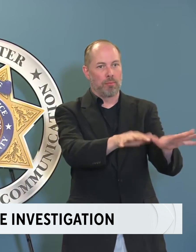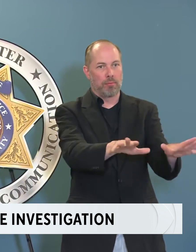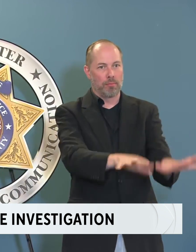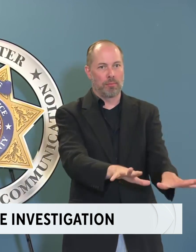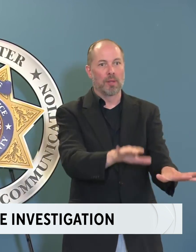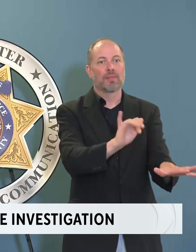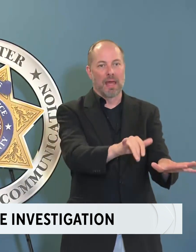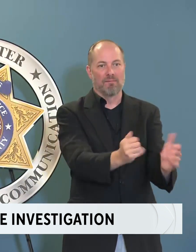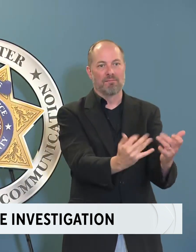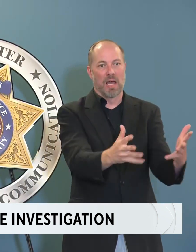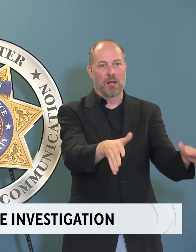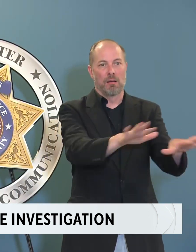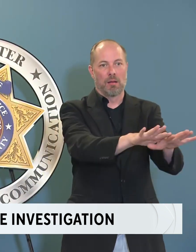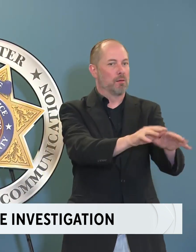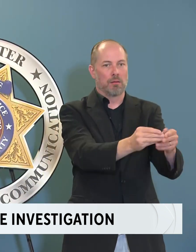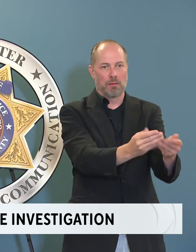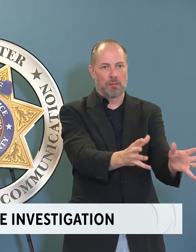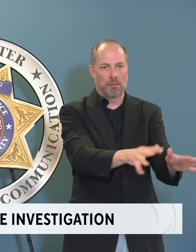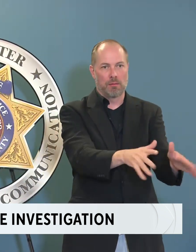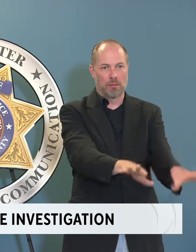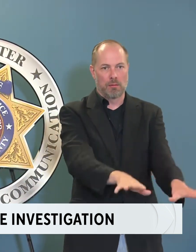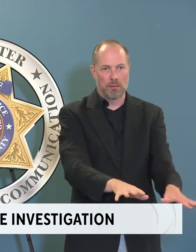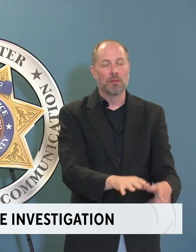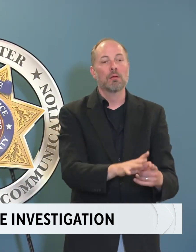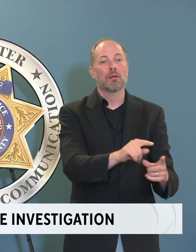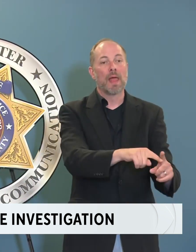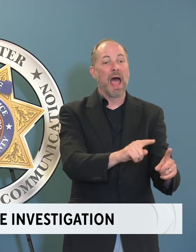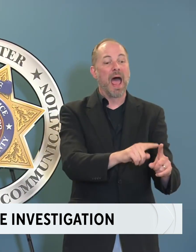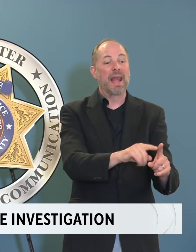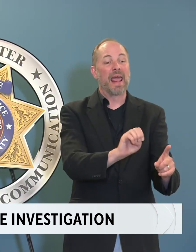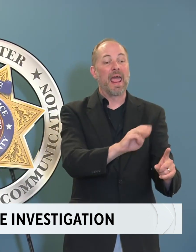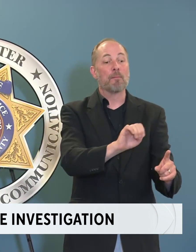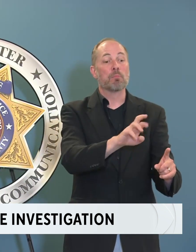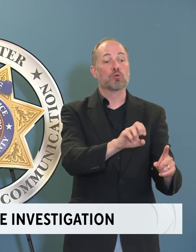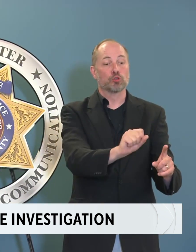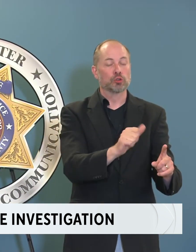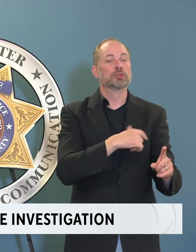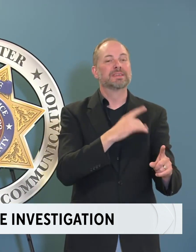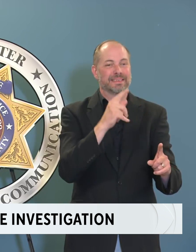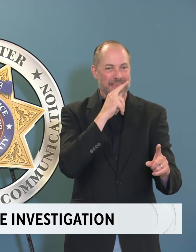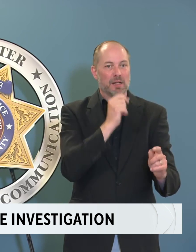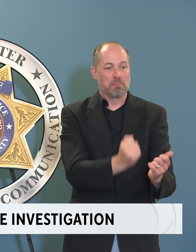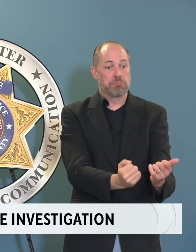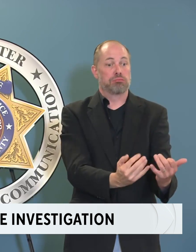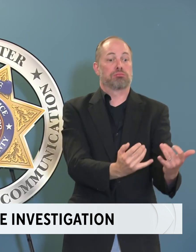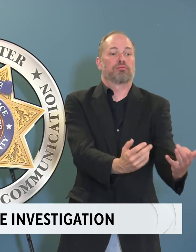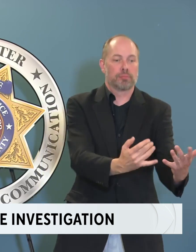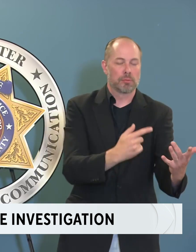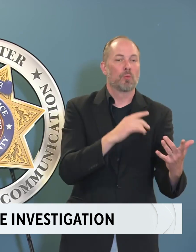AND ASHES HAD BEEN BURIED. ON DECEMBER 30th, THE HIGH WIND